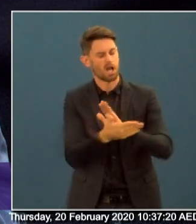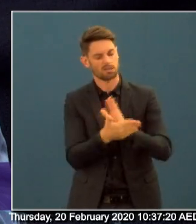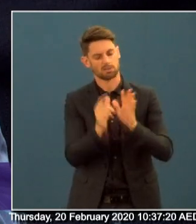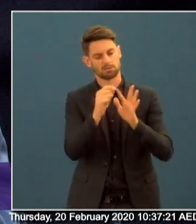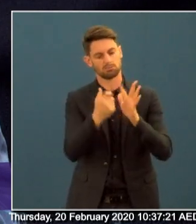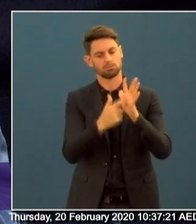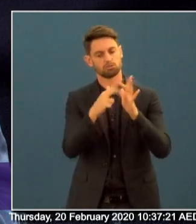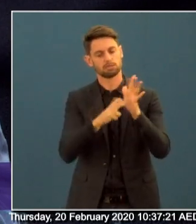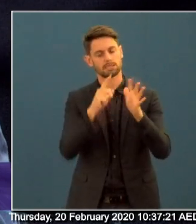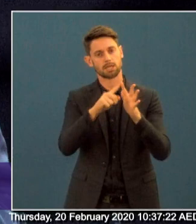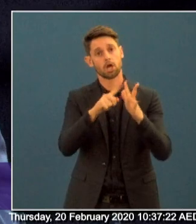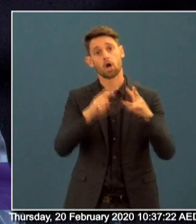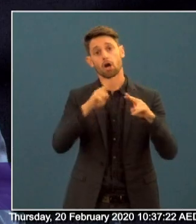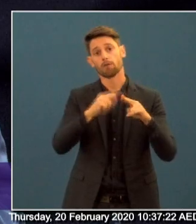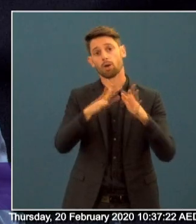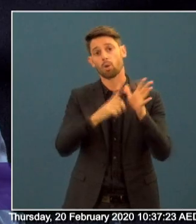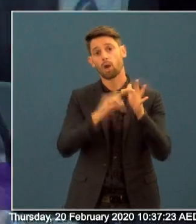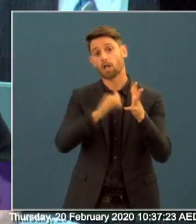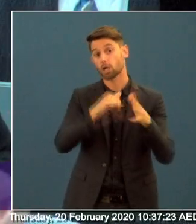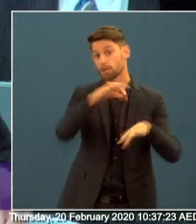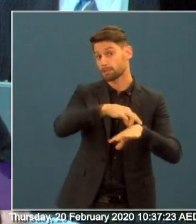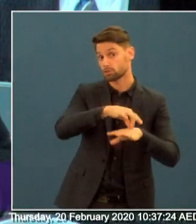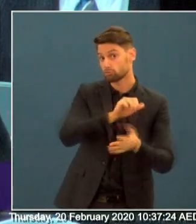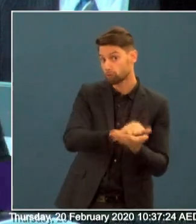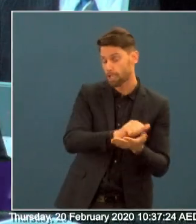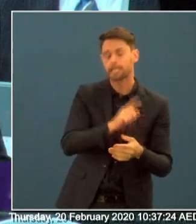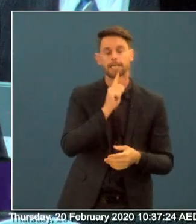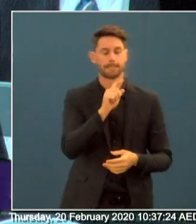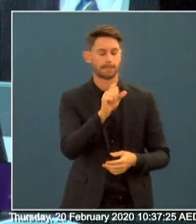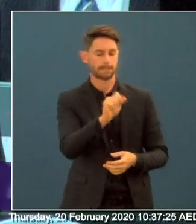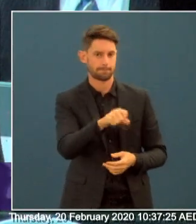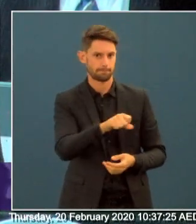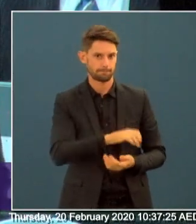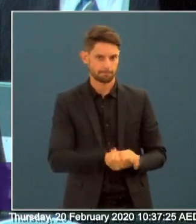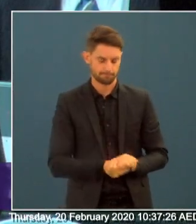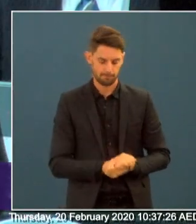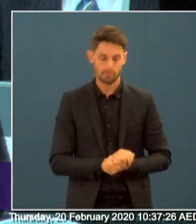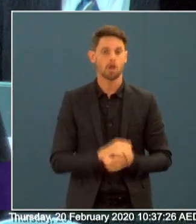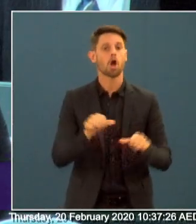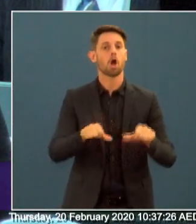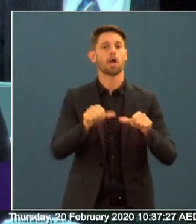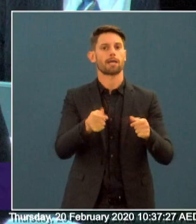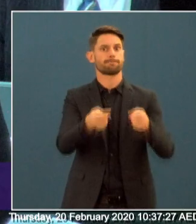is that right? That's correct. MS EASTMAN: Okay. Now, moving then to your areas of research,